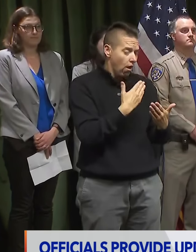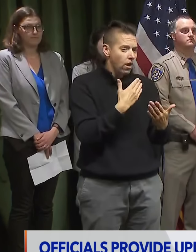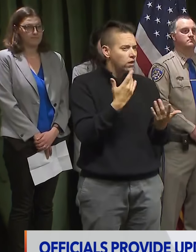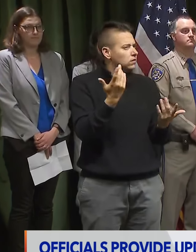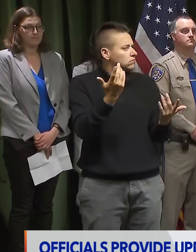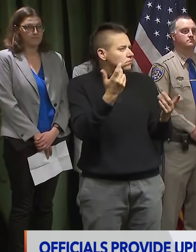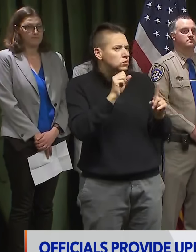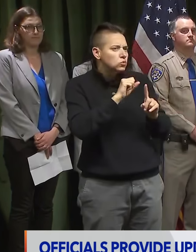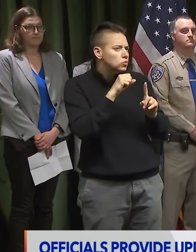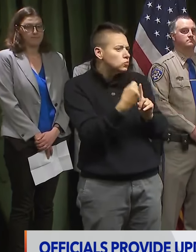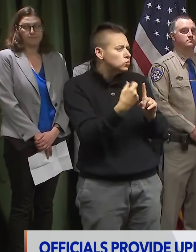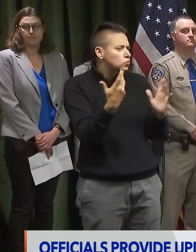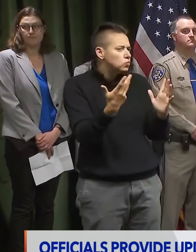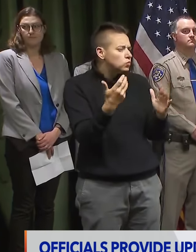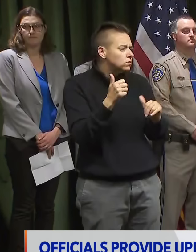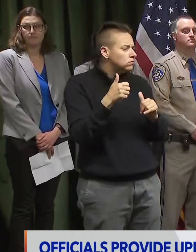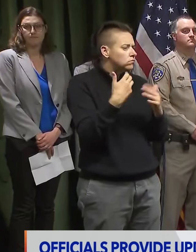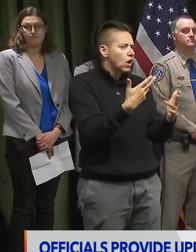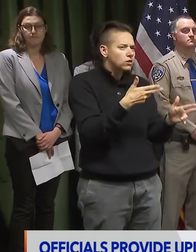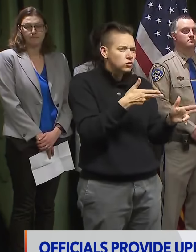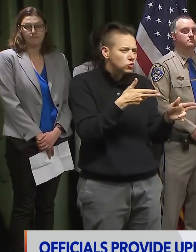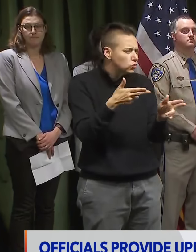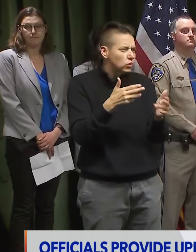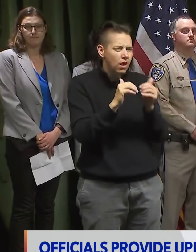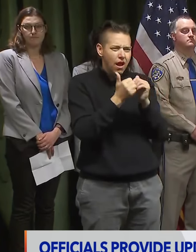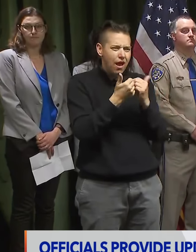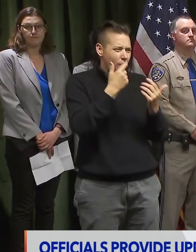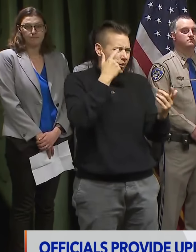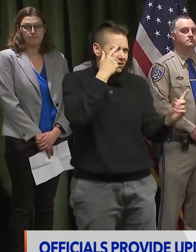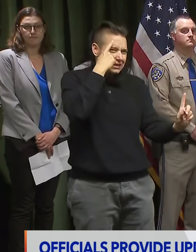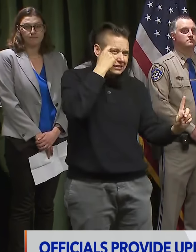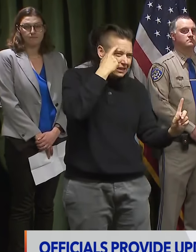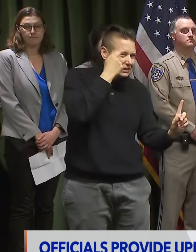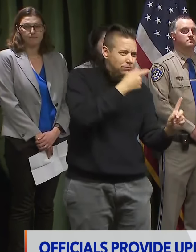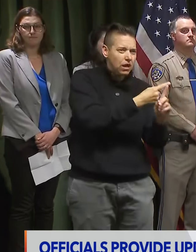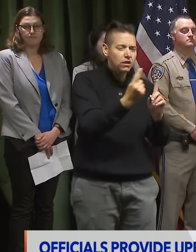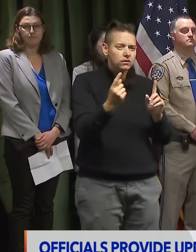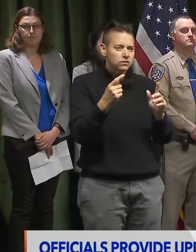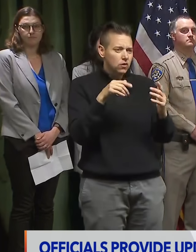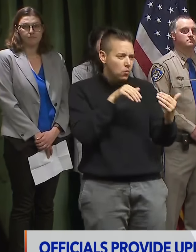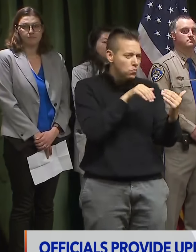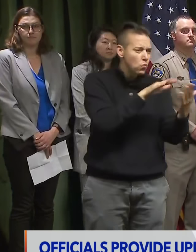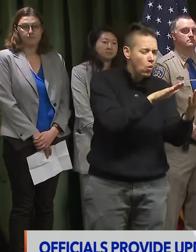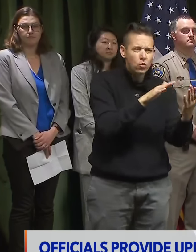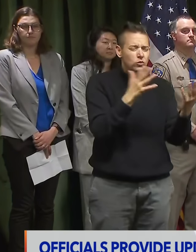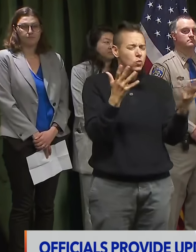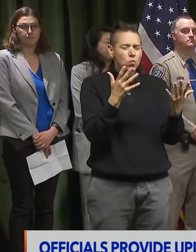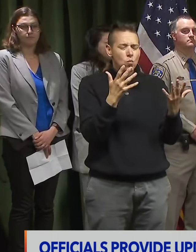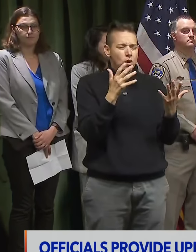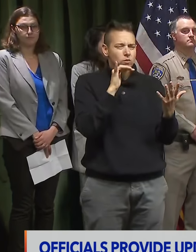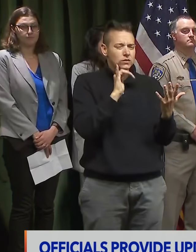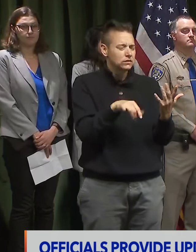WILL OPEN IT UP TO ANY QUESTIONS TENSION BASED ON THOSE WITNESSES YOU JUST YOU SHARE A LITTLE BIT MORE ABOUT THE CIRCUMSTANCES THAT LED UP